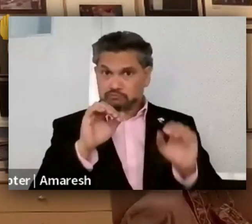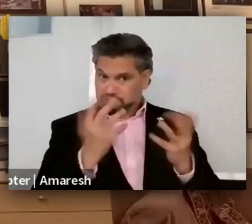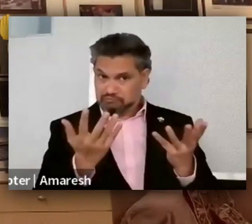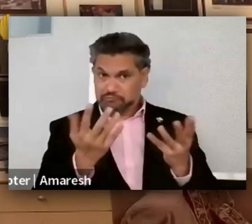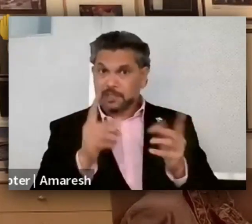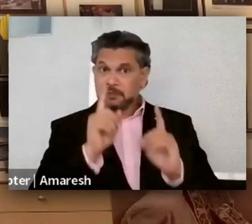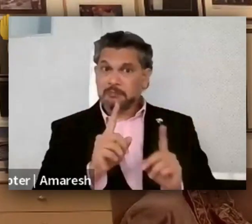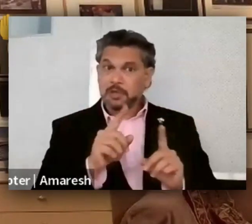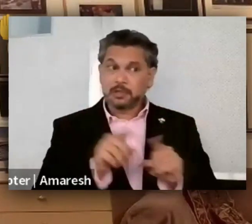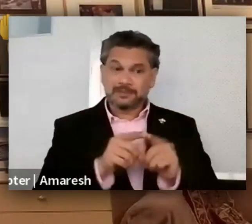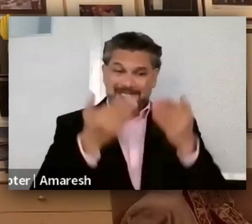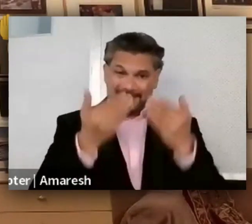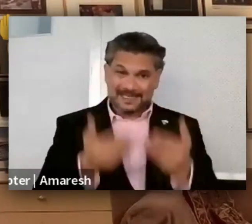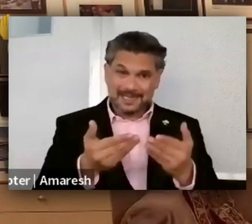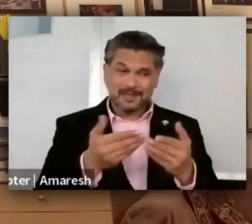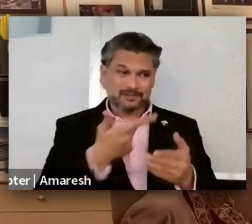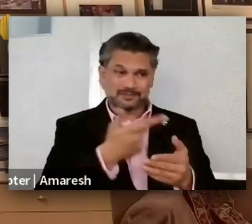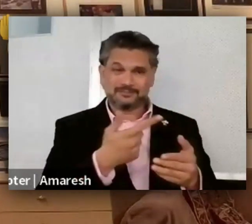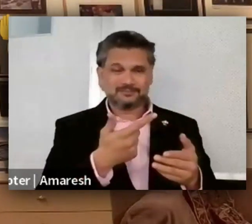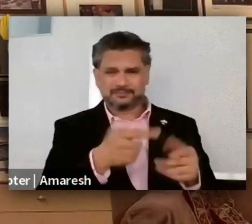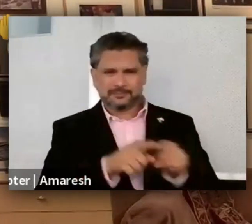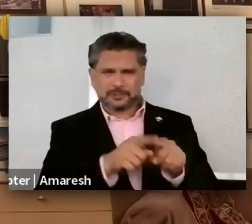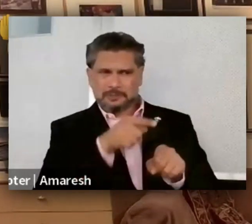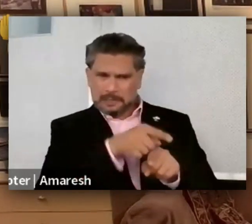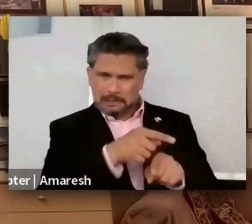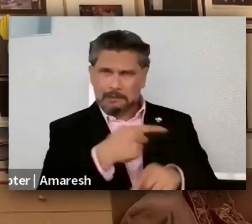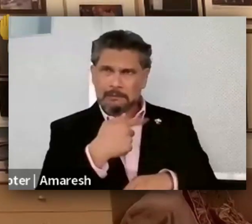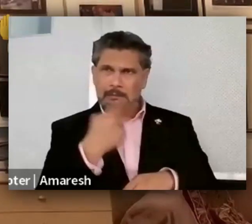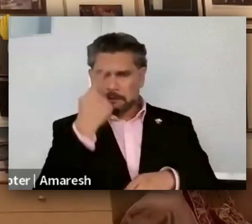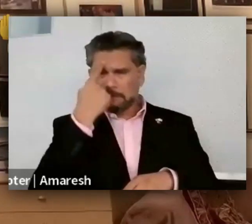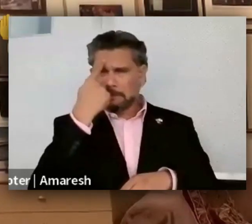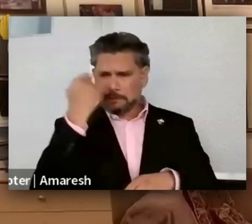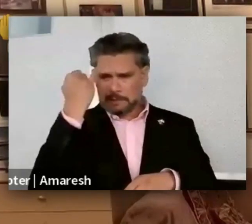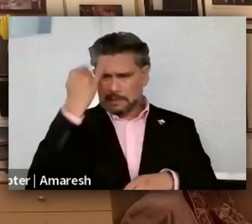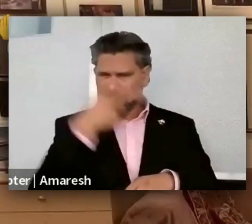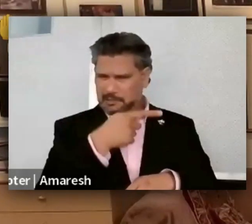to do that but a modifiable interface doesn't sound entirely crazy to me.